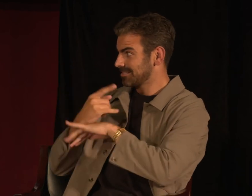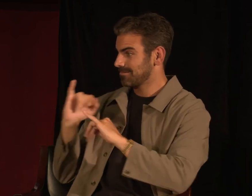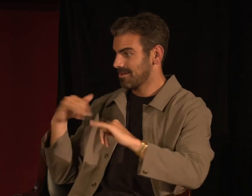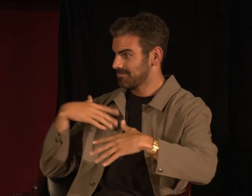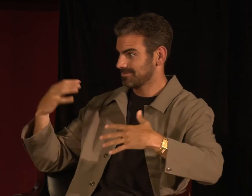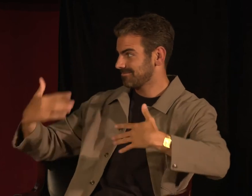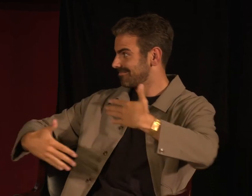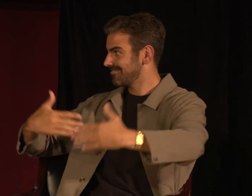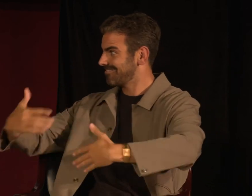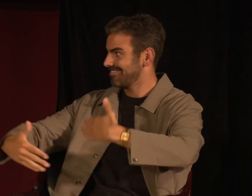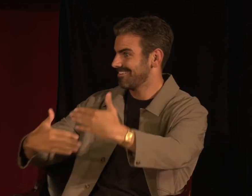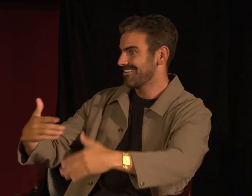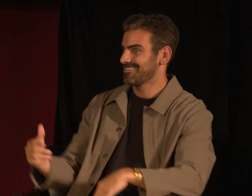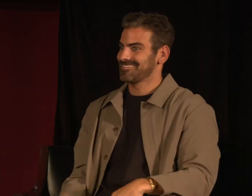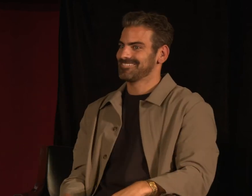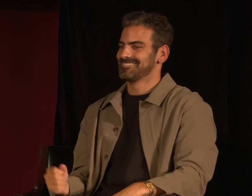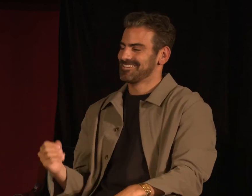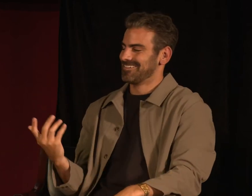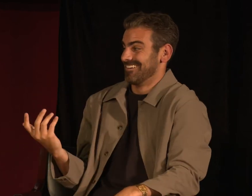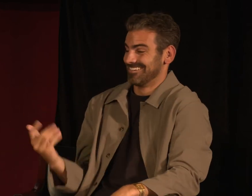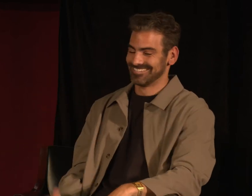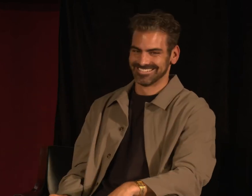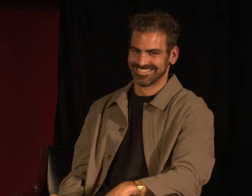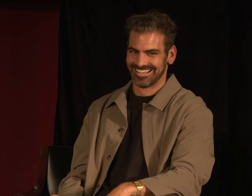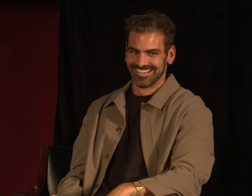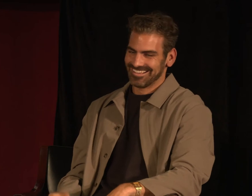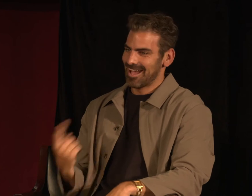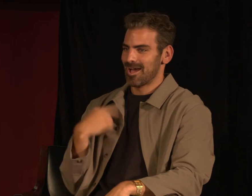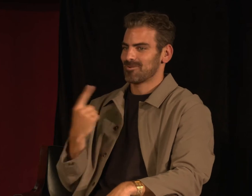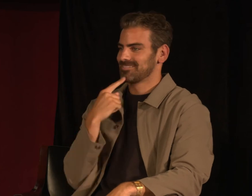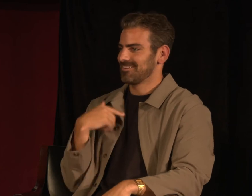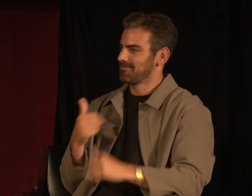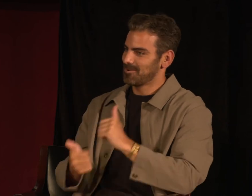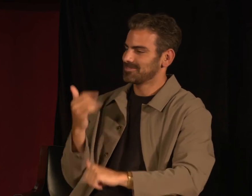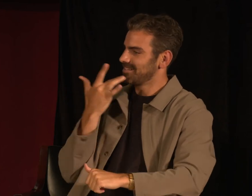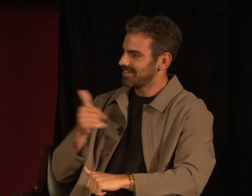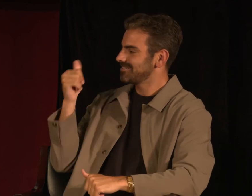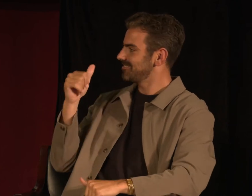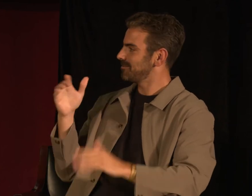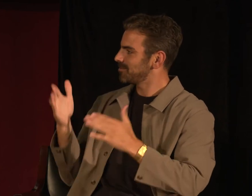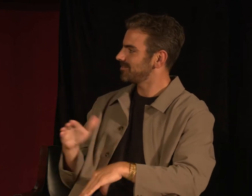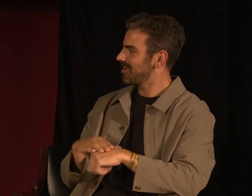It was of no interest to me until I actually got there, and I just made it work. But honestly, I always say I am